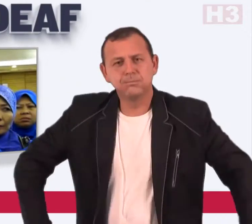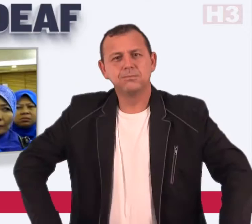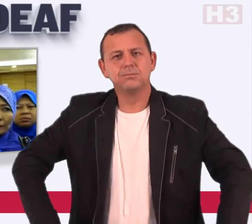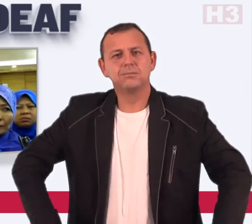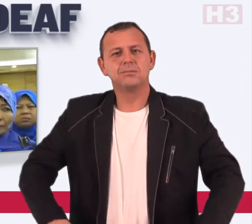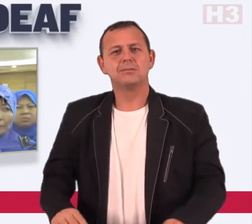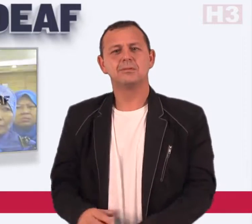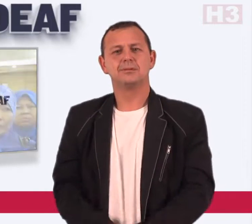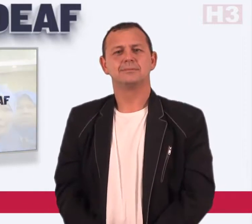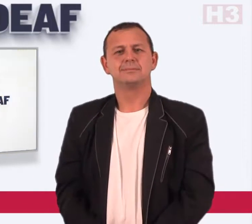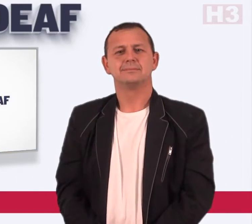be overcomed.